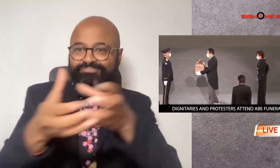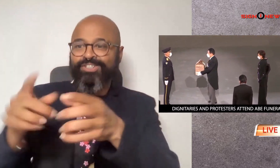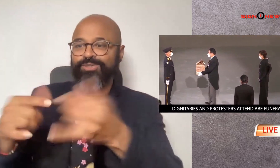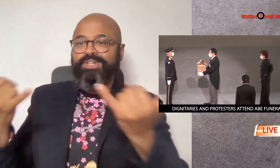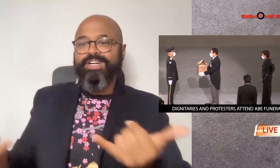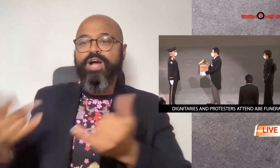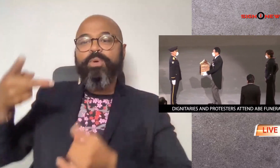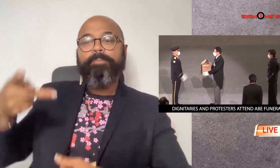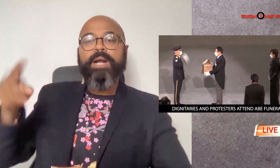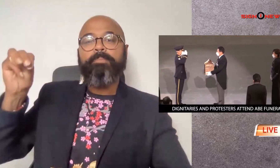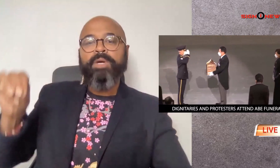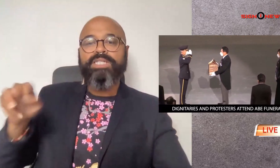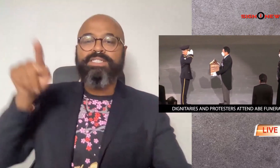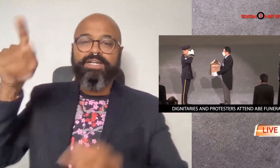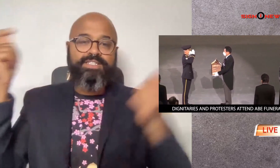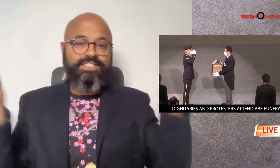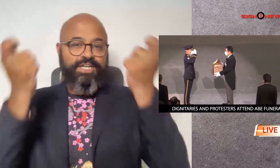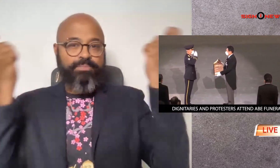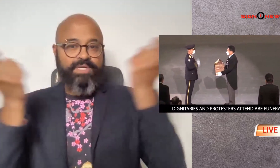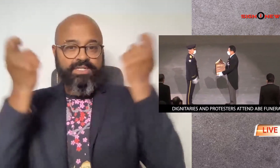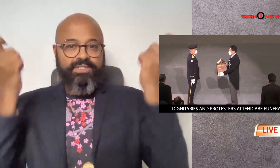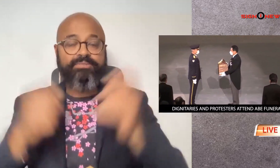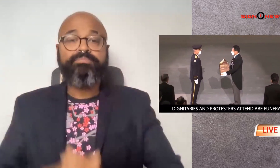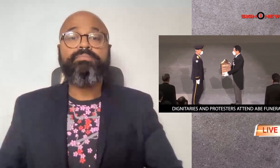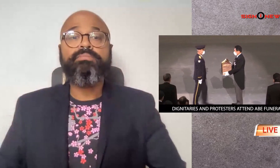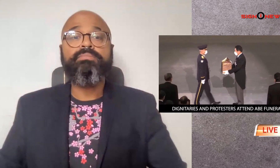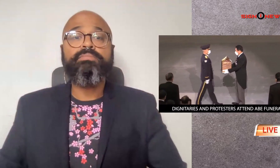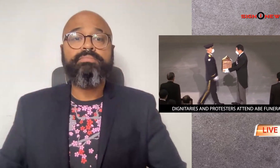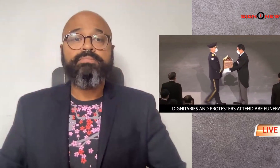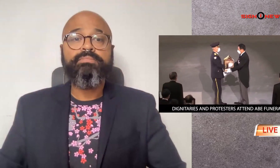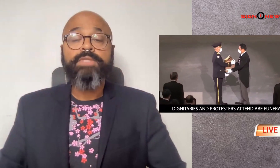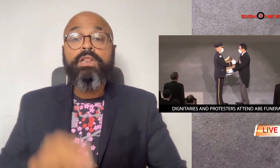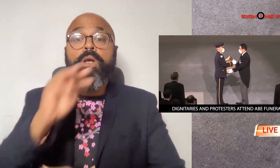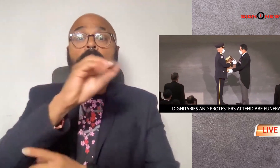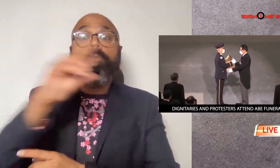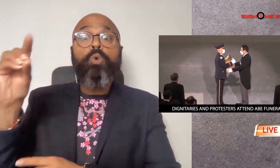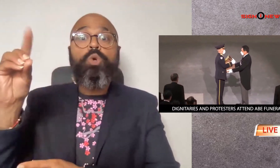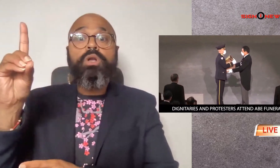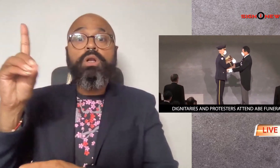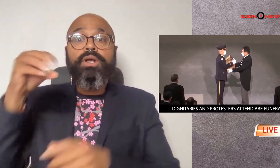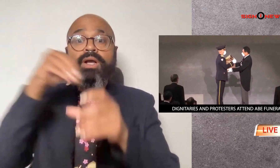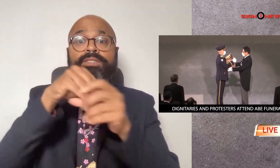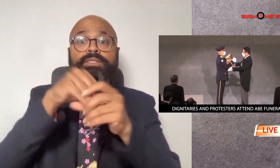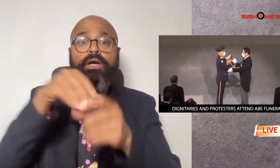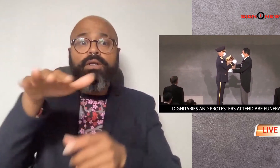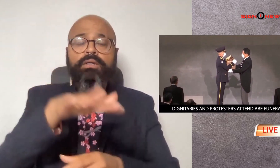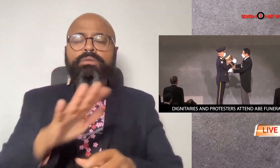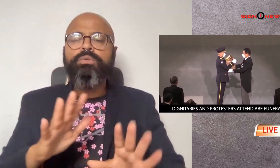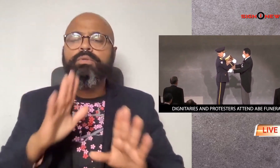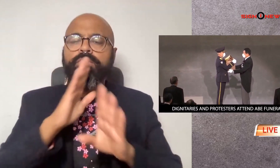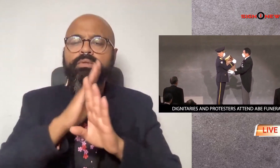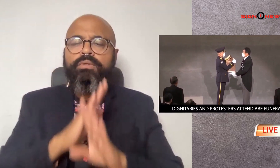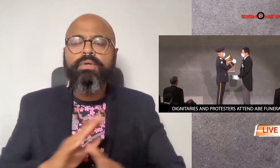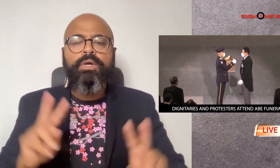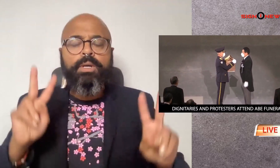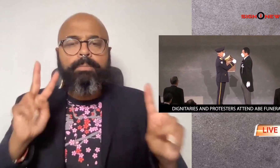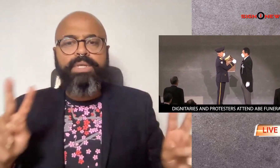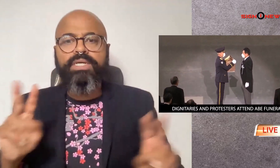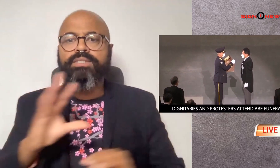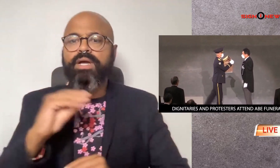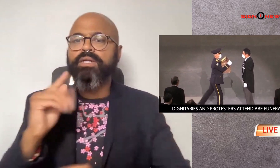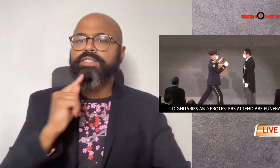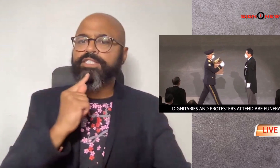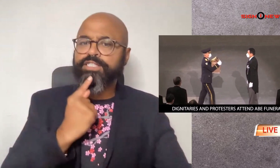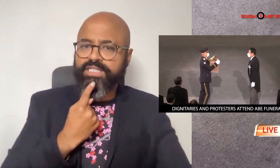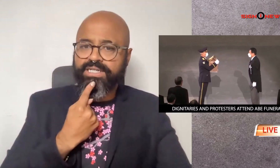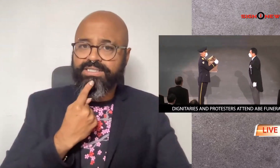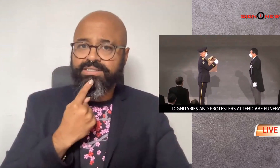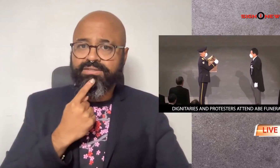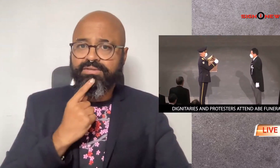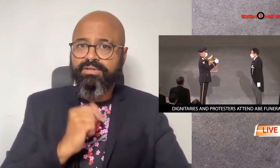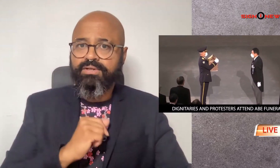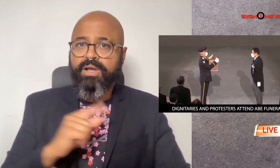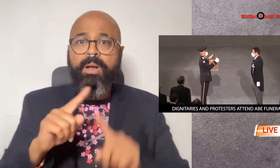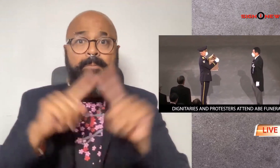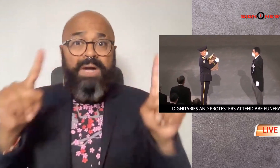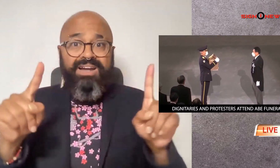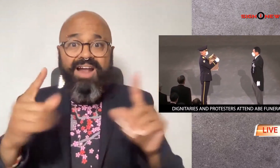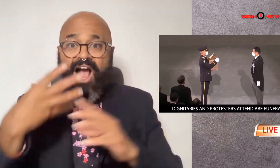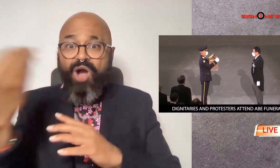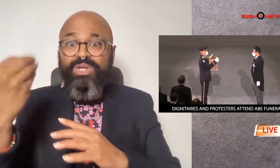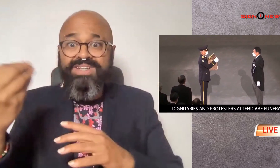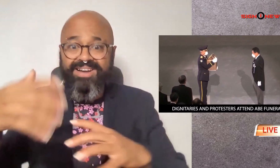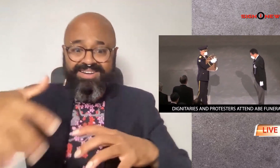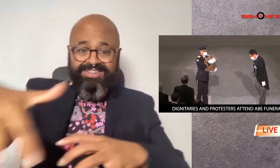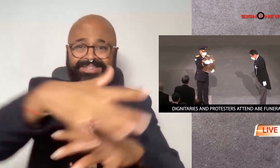at the ceremony the mood inside was peaceful and somber but outside hundreds of protesters